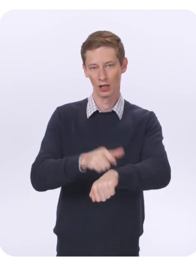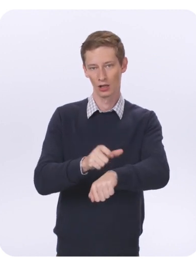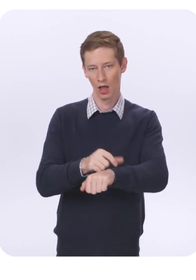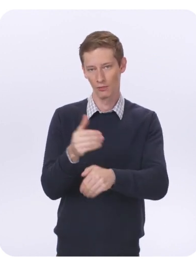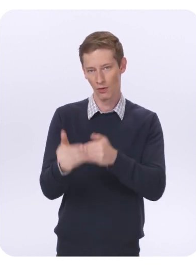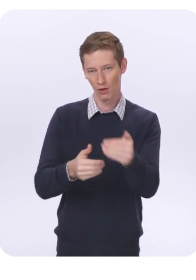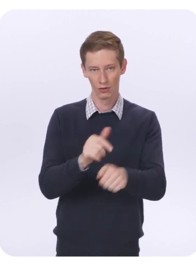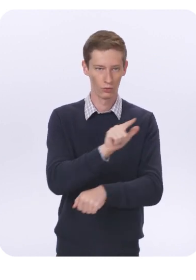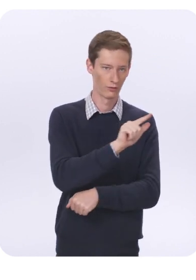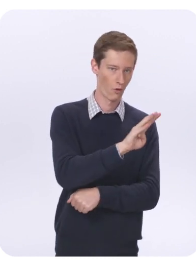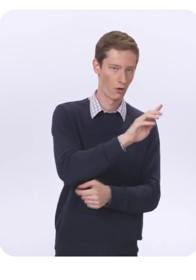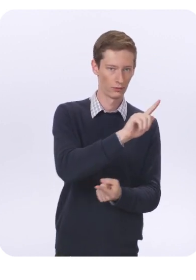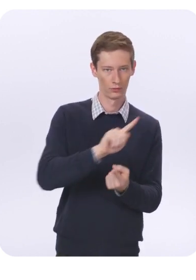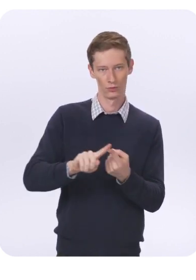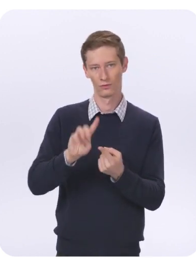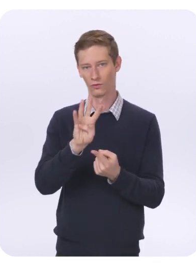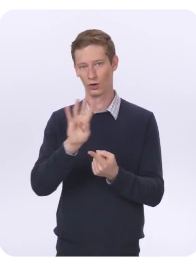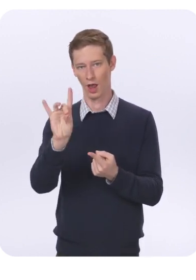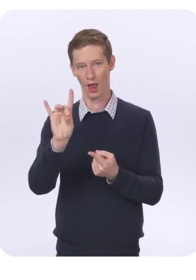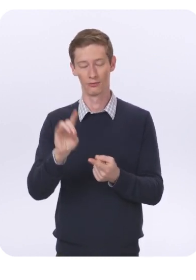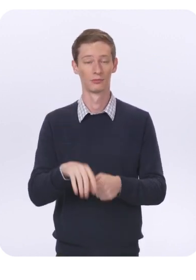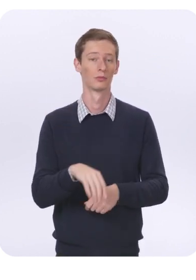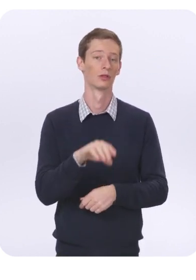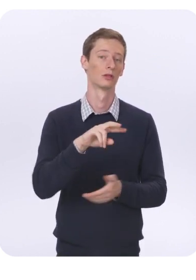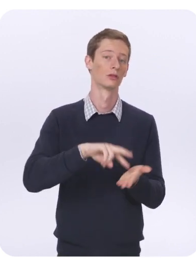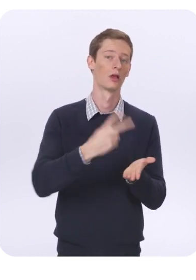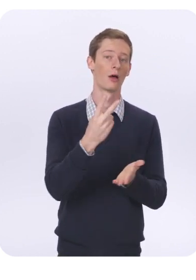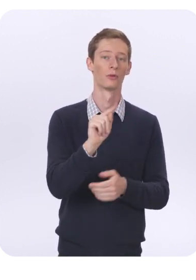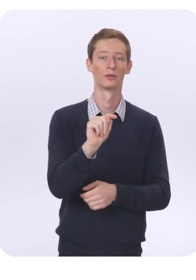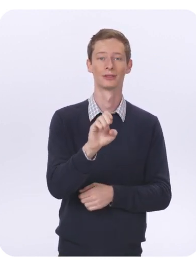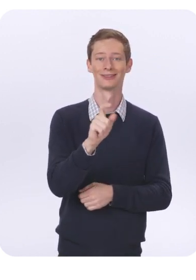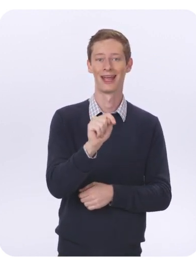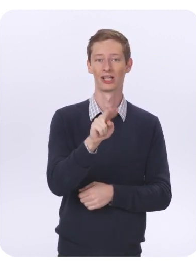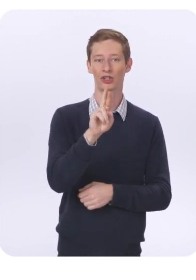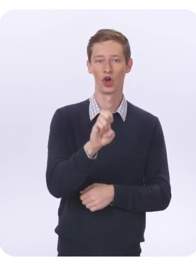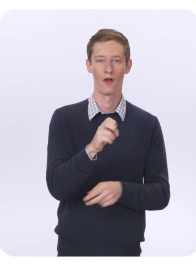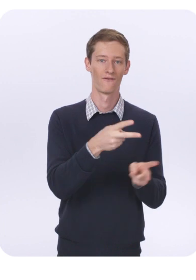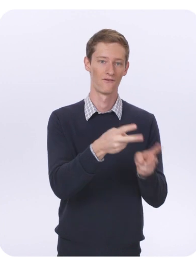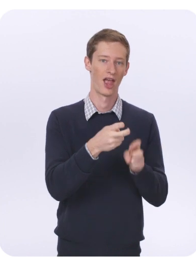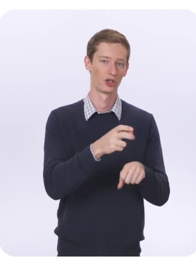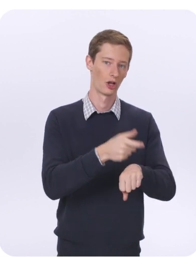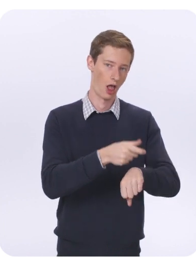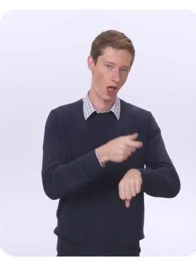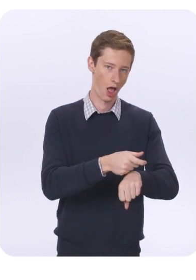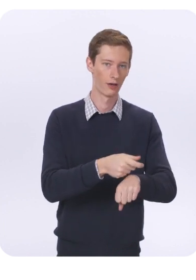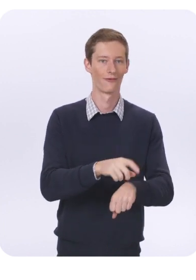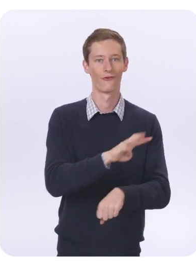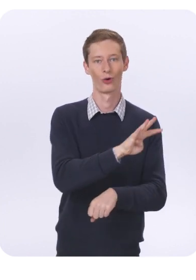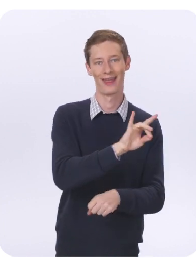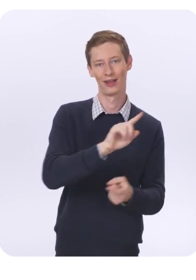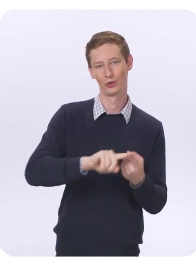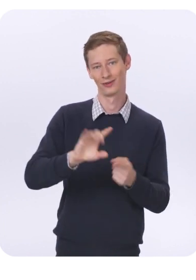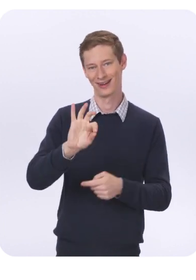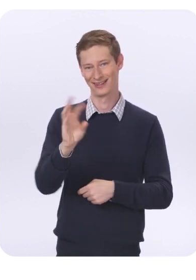Double texture fetch per clock from 48 to 96 on bilinear and from 24 to 48 on trilinear.